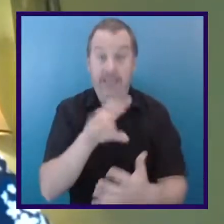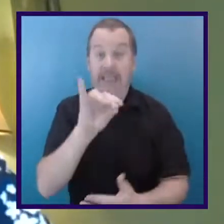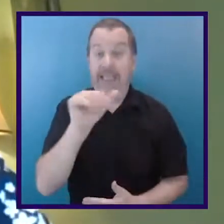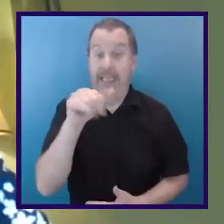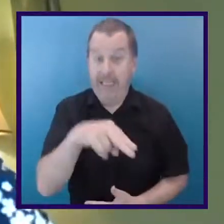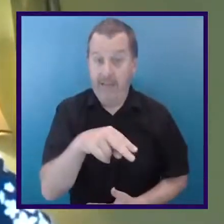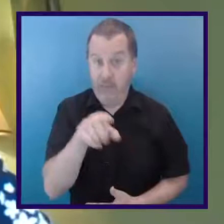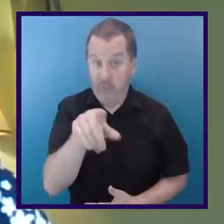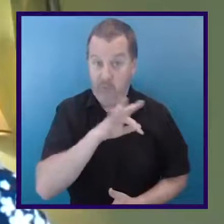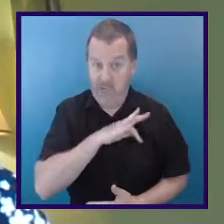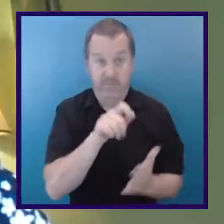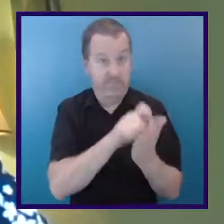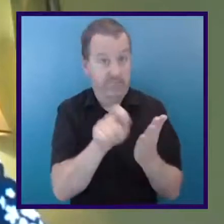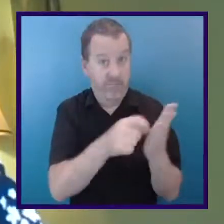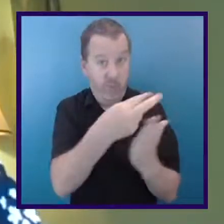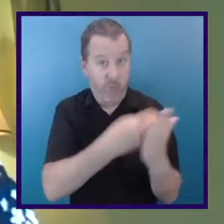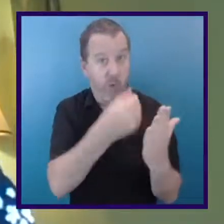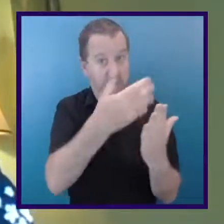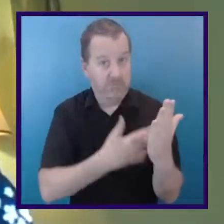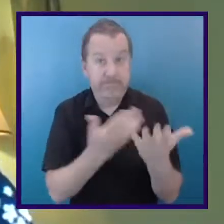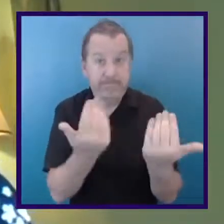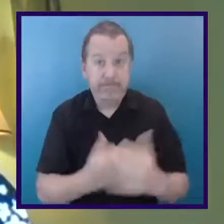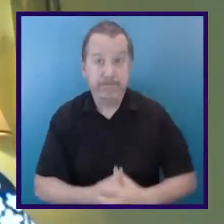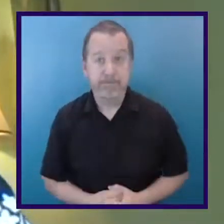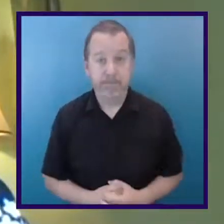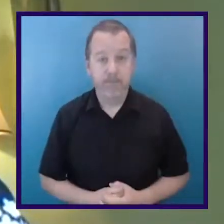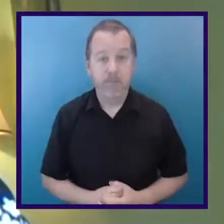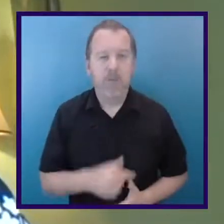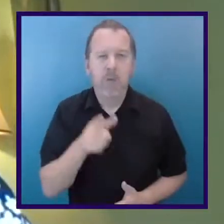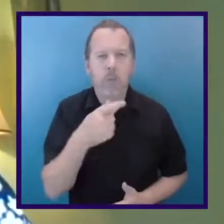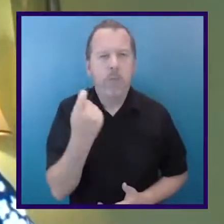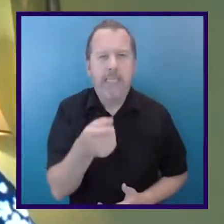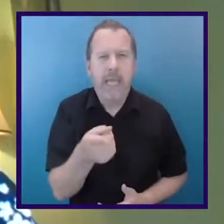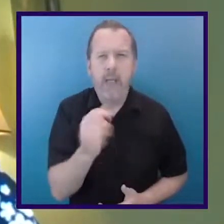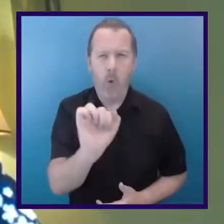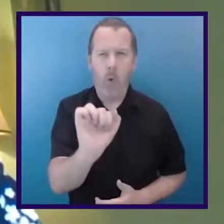And Ian, as, as the author of the report.